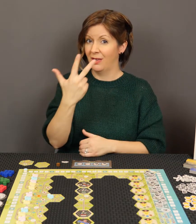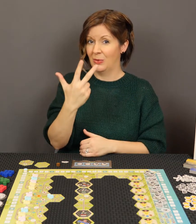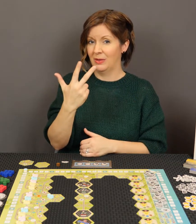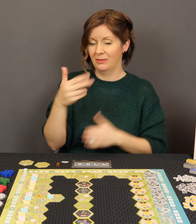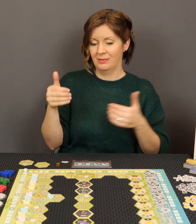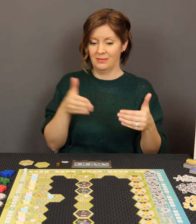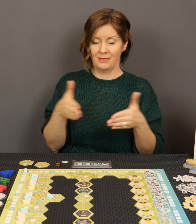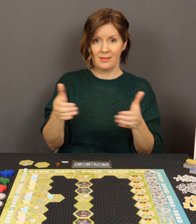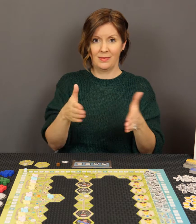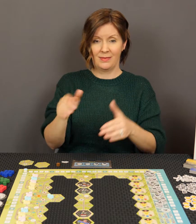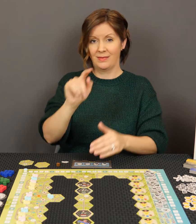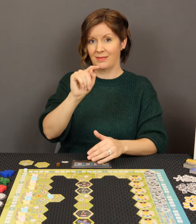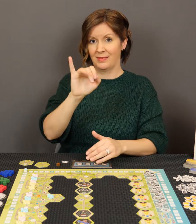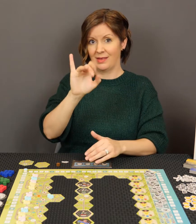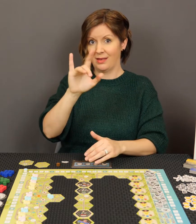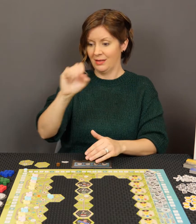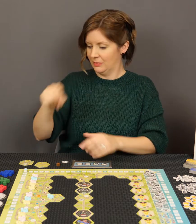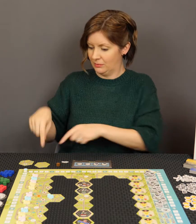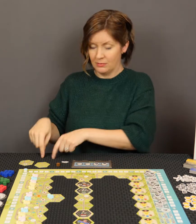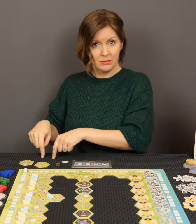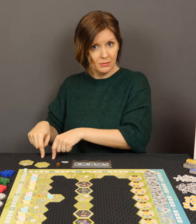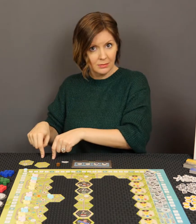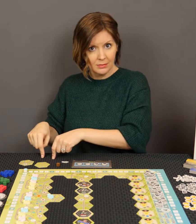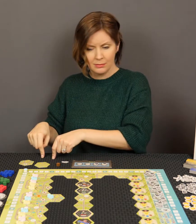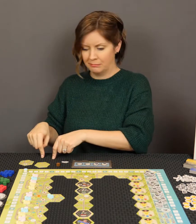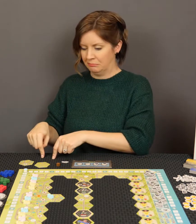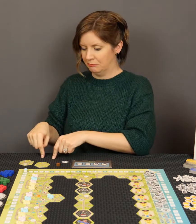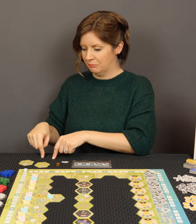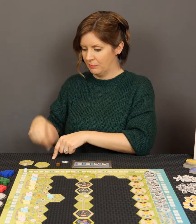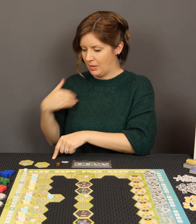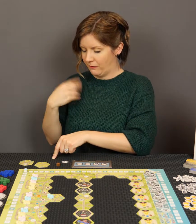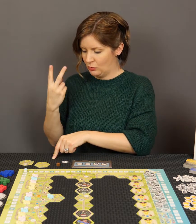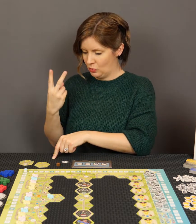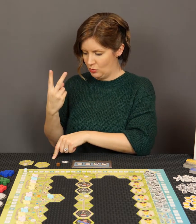Then I want to make sure I have 3 path tiles.